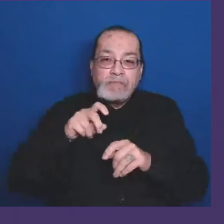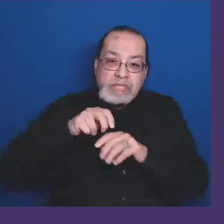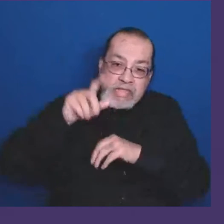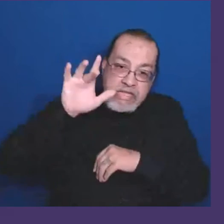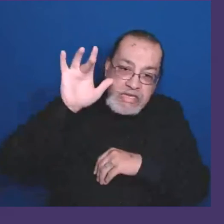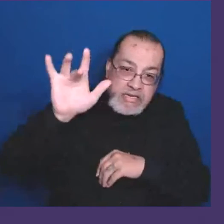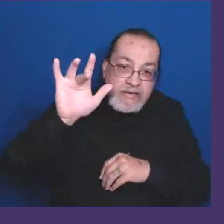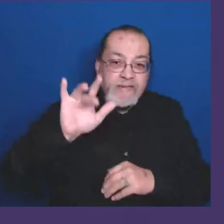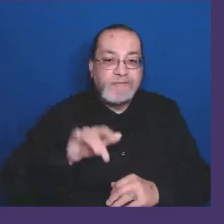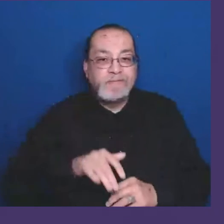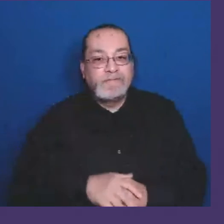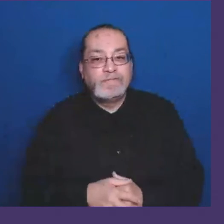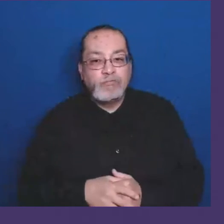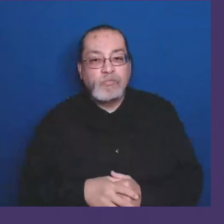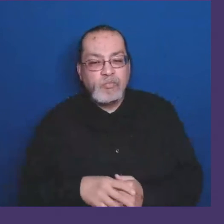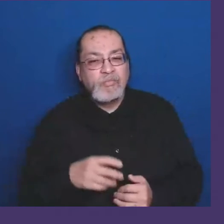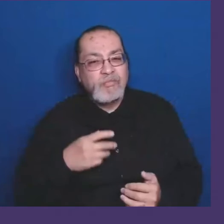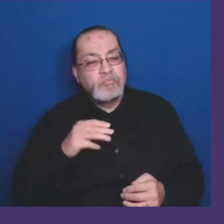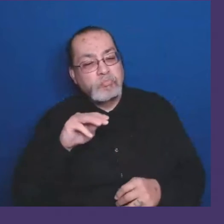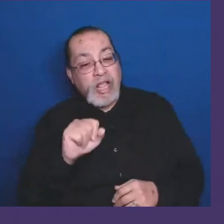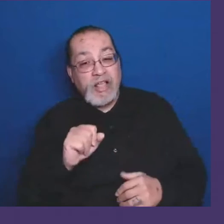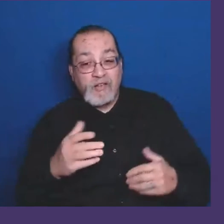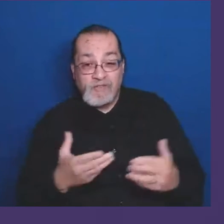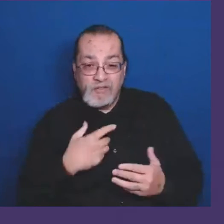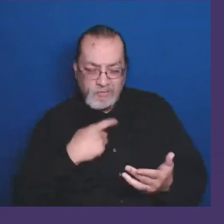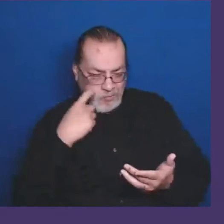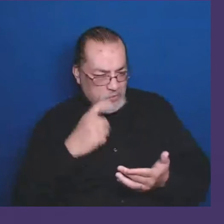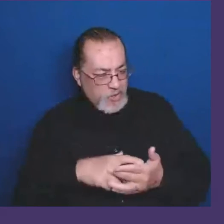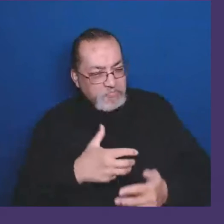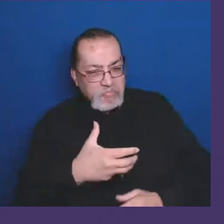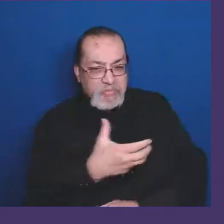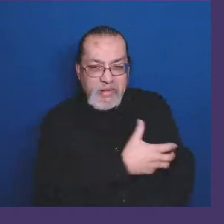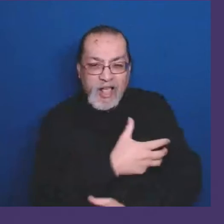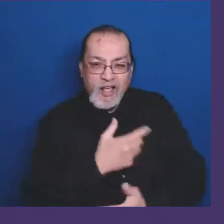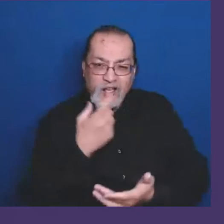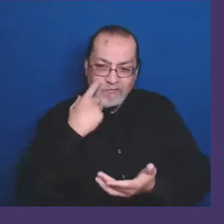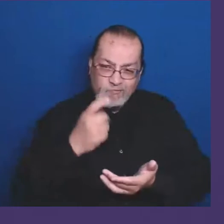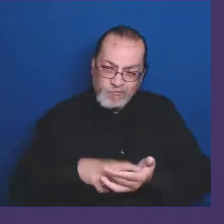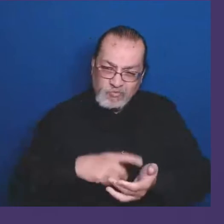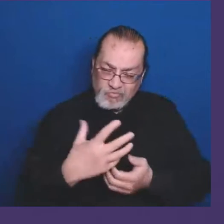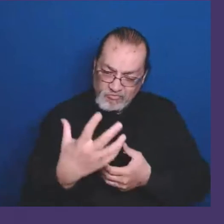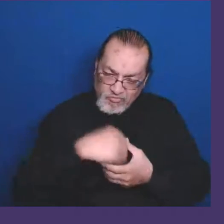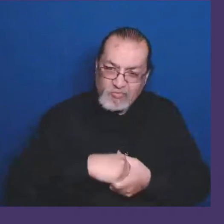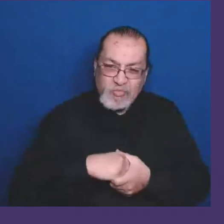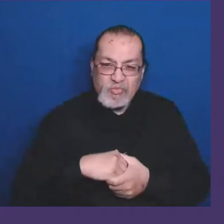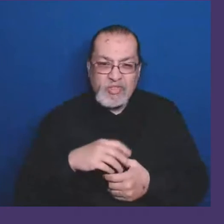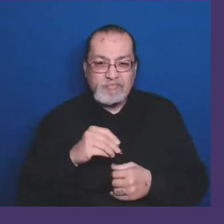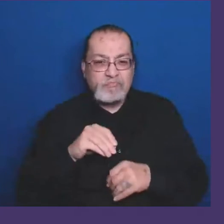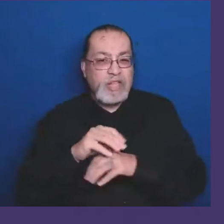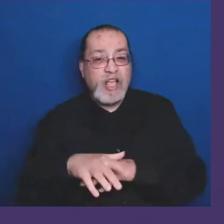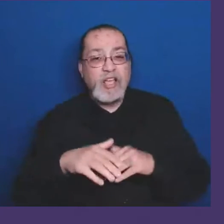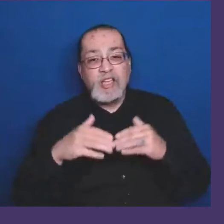the amazing contributions our employees with disabilities make at work. We believe that accessibility should be seamlessly built